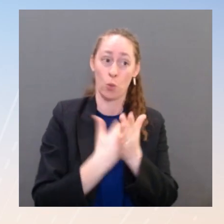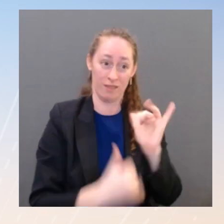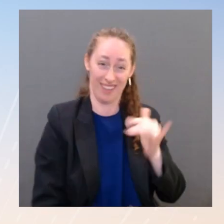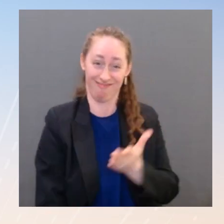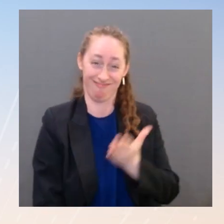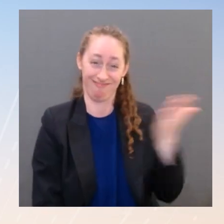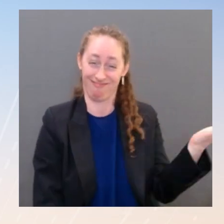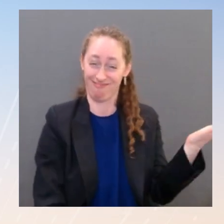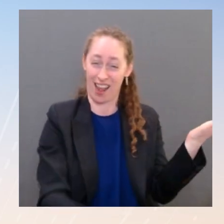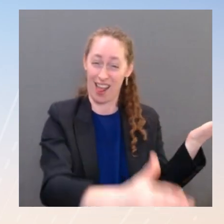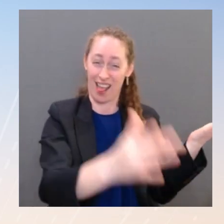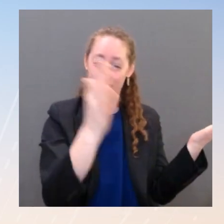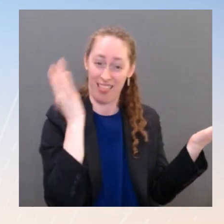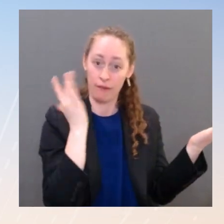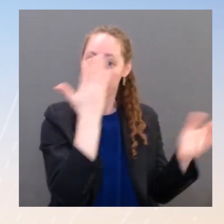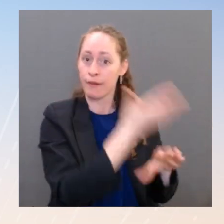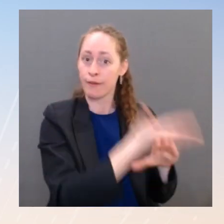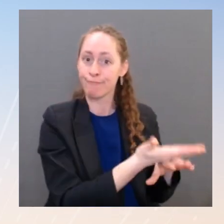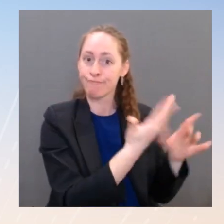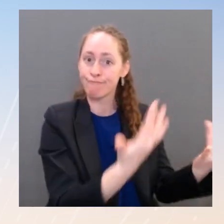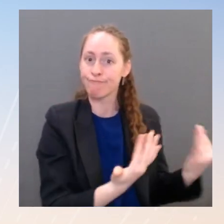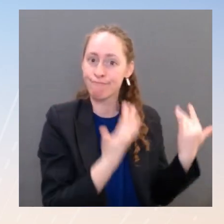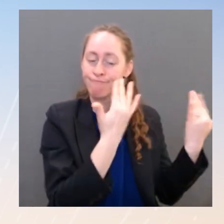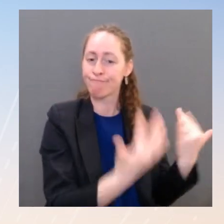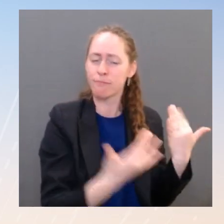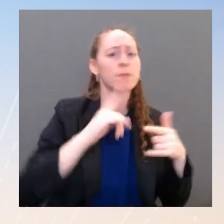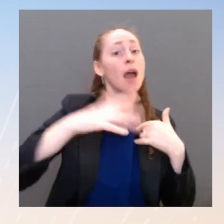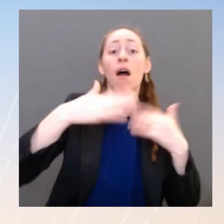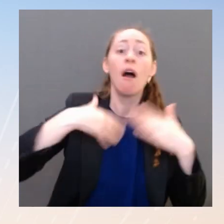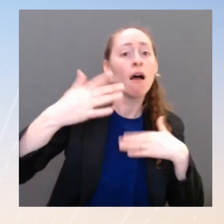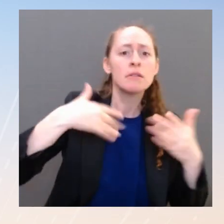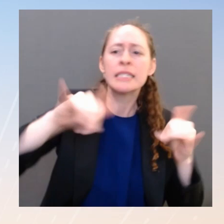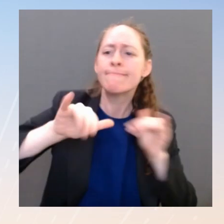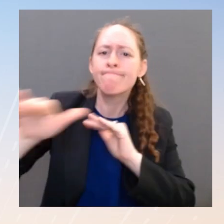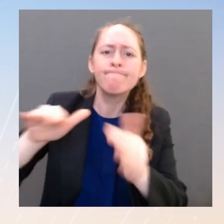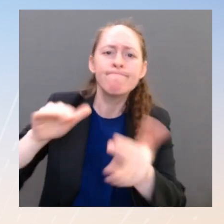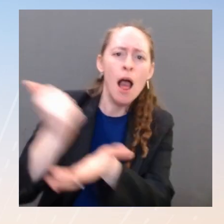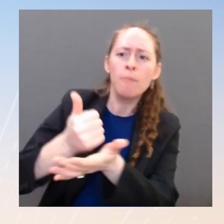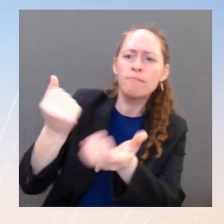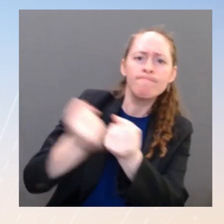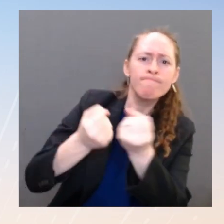to include it in reconciliation bills. And we're going to continue to work with anyone